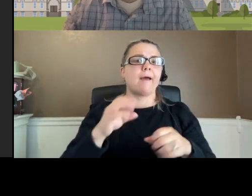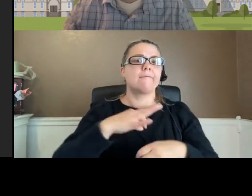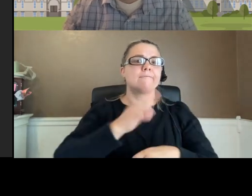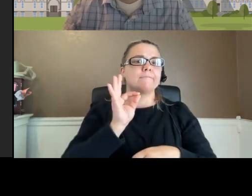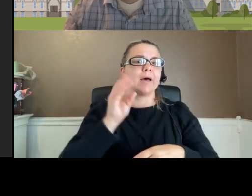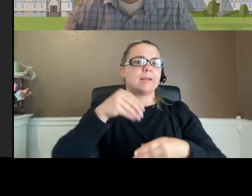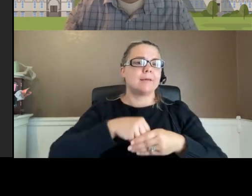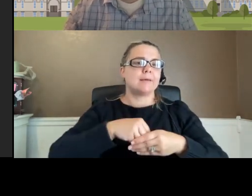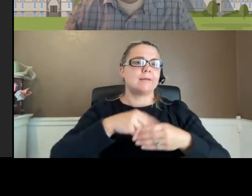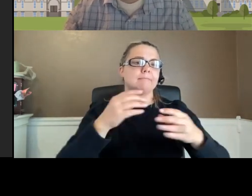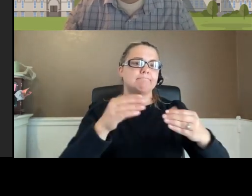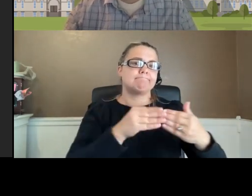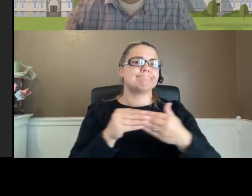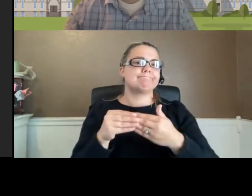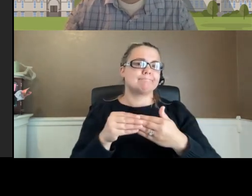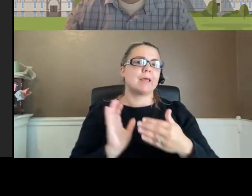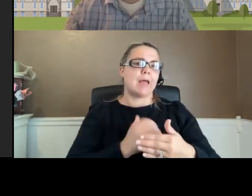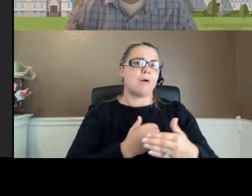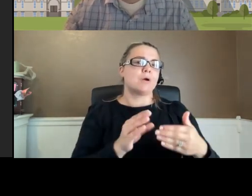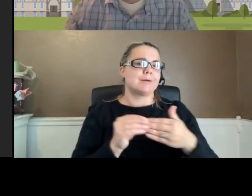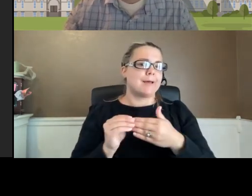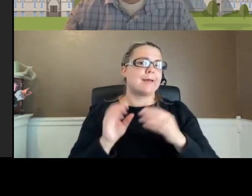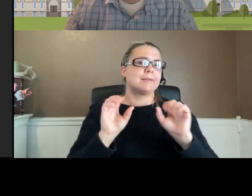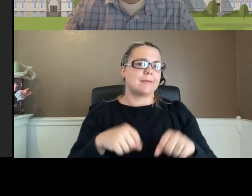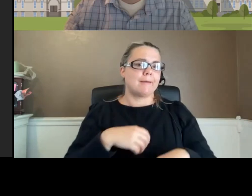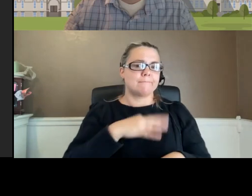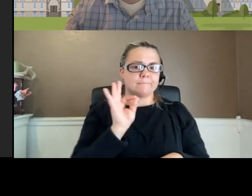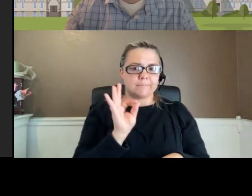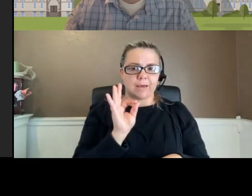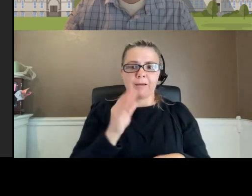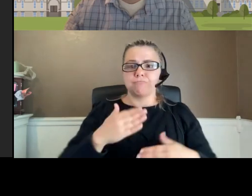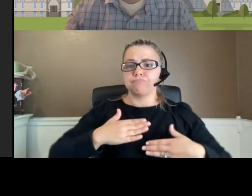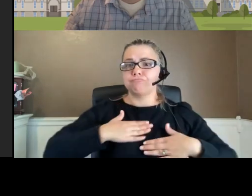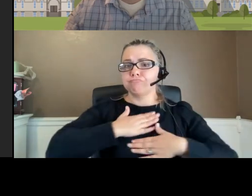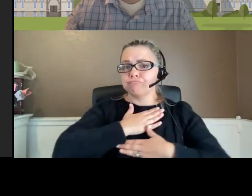really maybe just enjoy or hopefully enjoy some of the principles we're going to talk about and